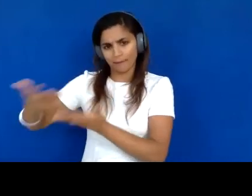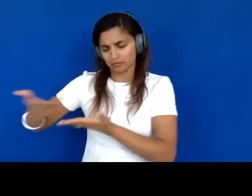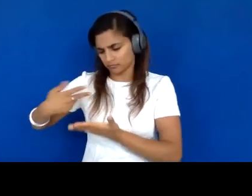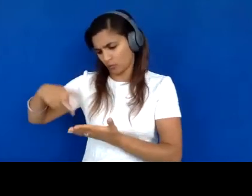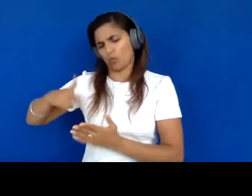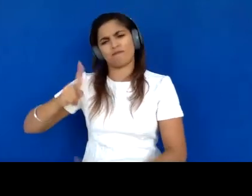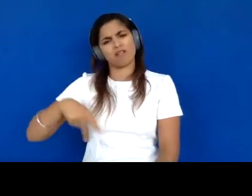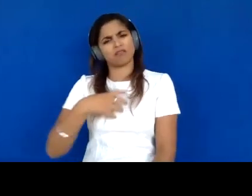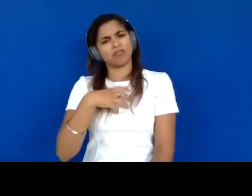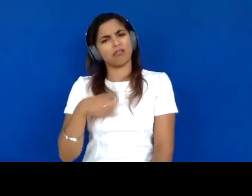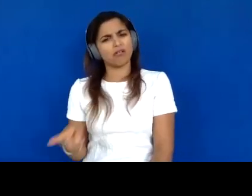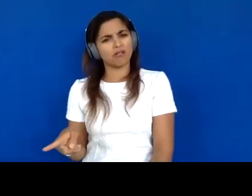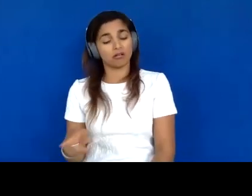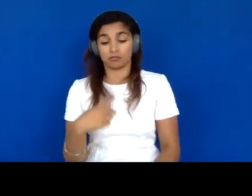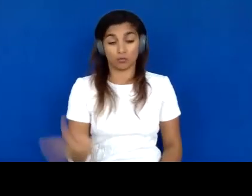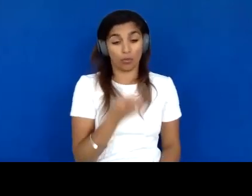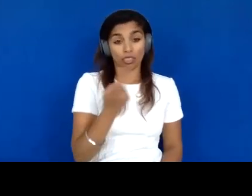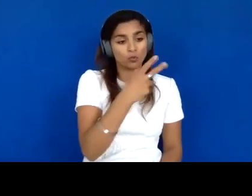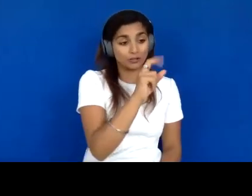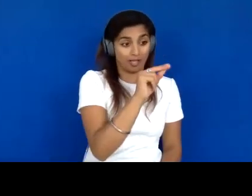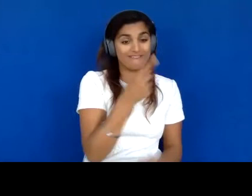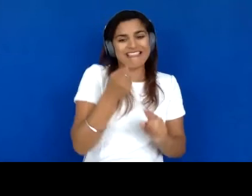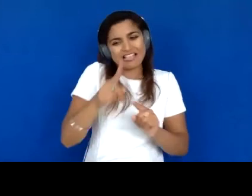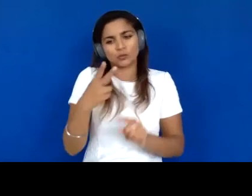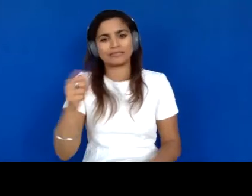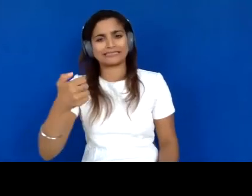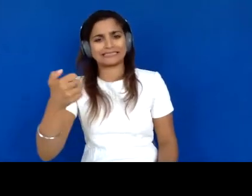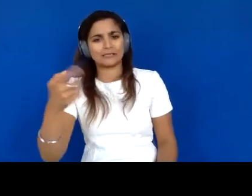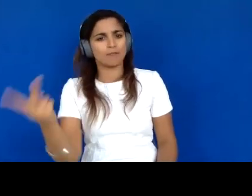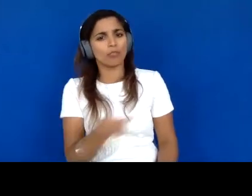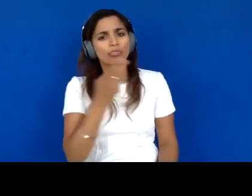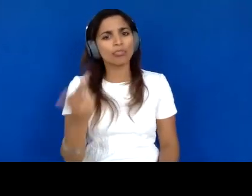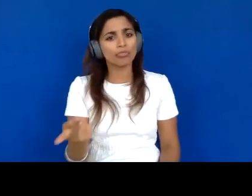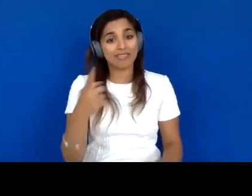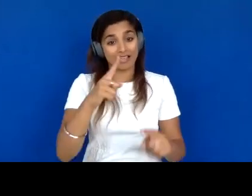both of the 2012 and 2016 campaigns and all six of the correct coding structures